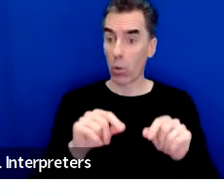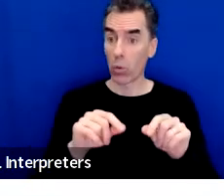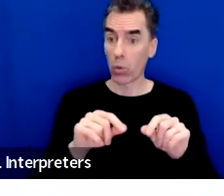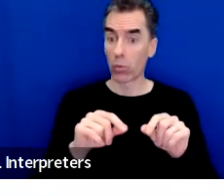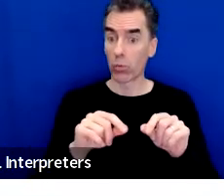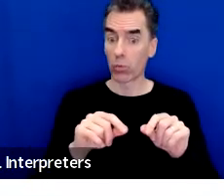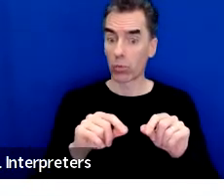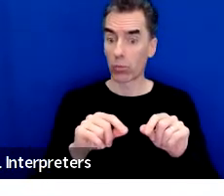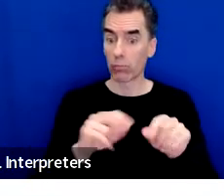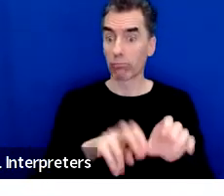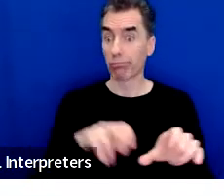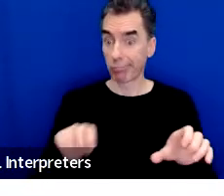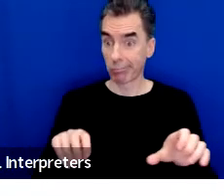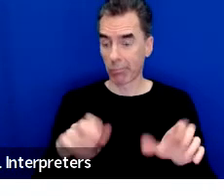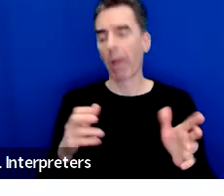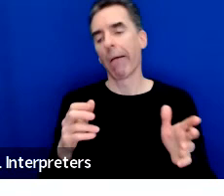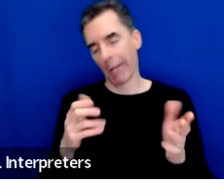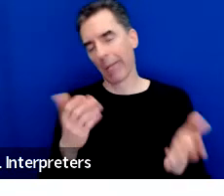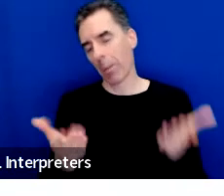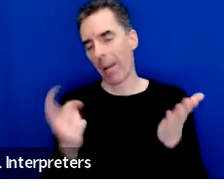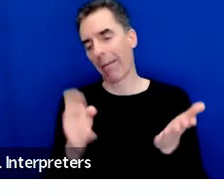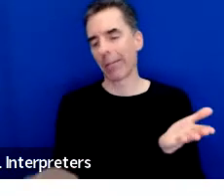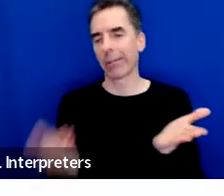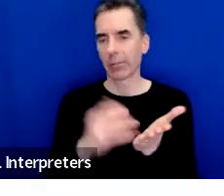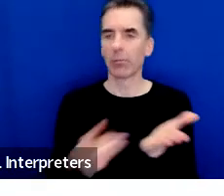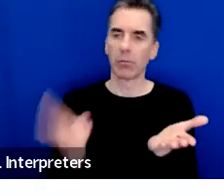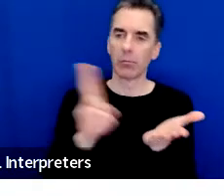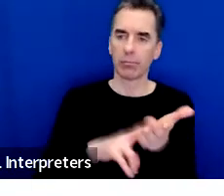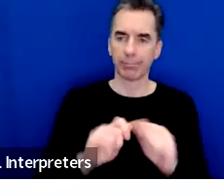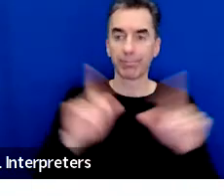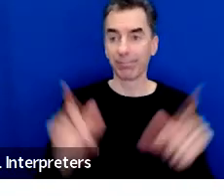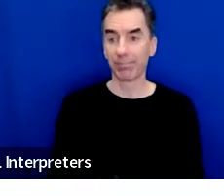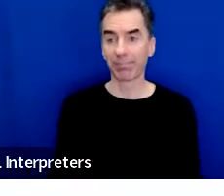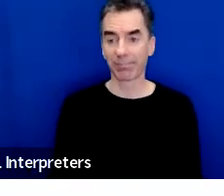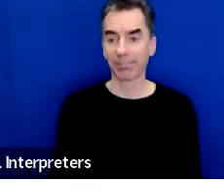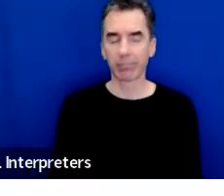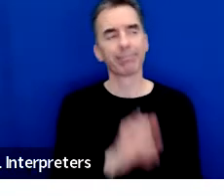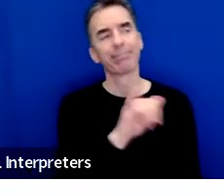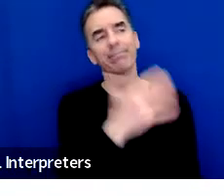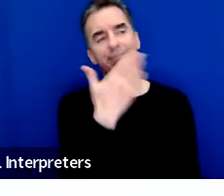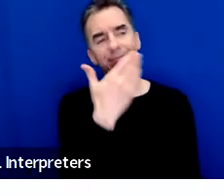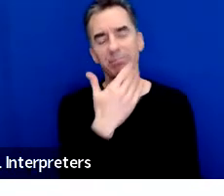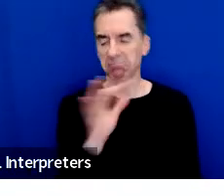they'll probably have to sign in again. Gotcha. Okay. Thank you. Yeah, of course. Yeah. Great question.